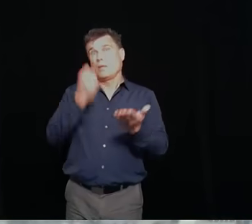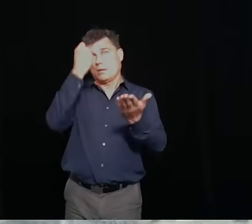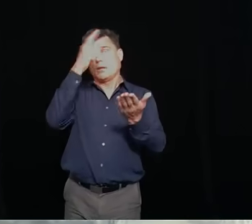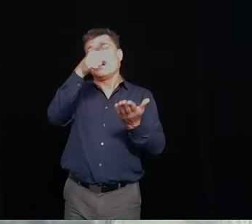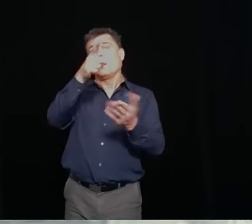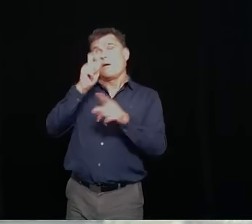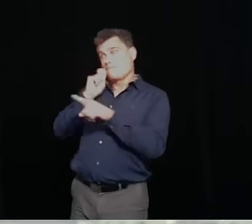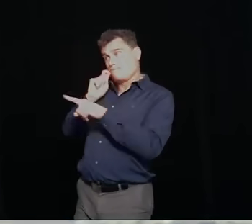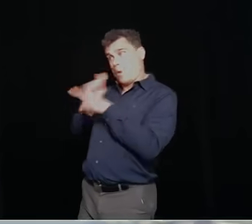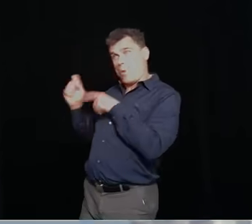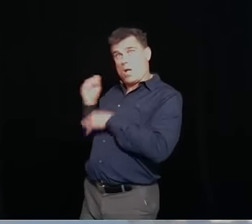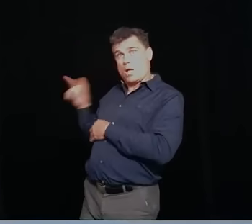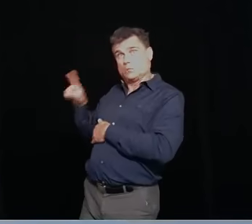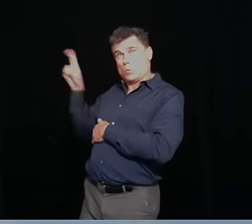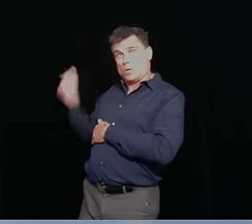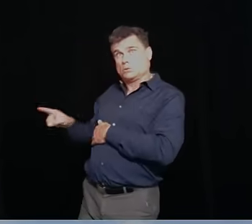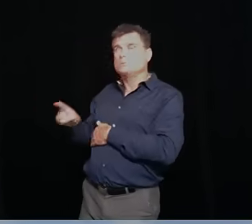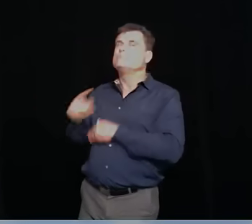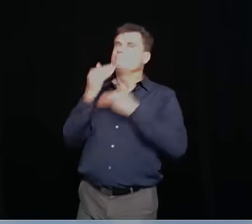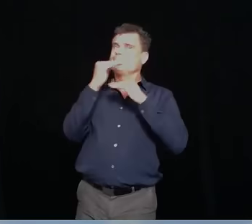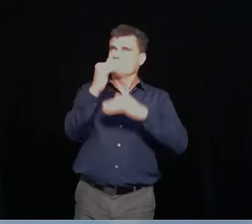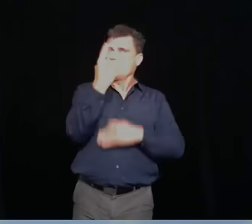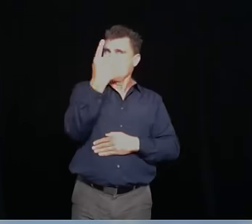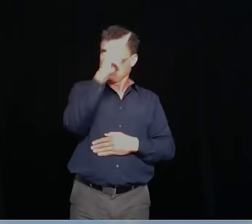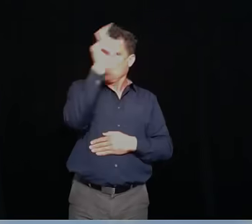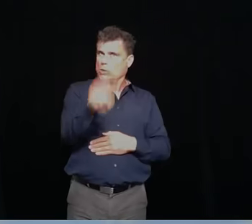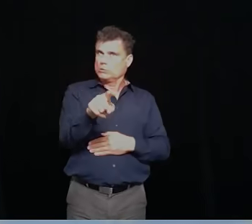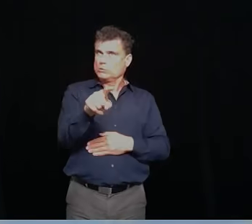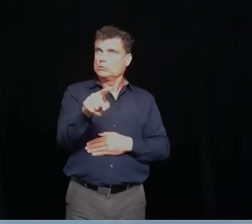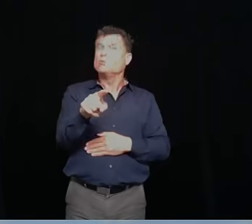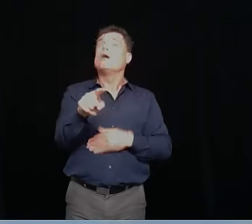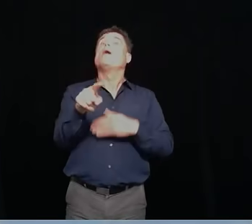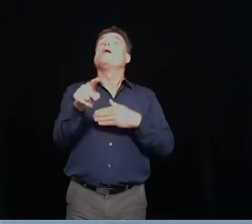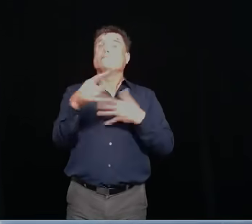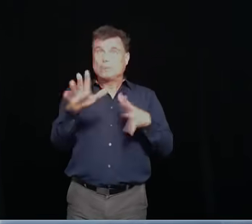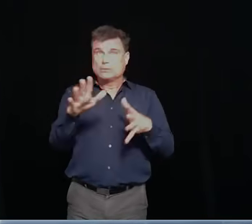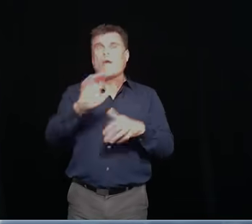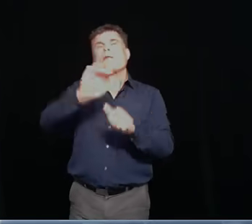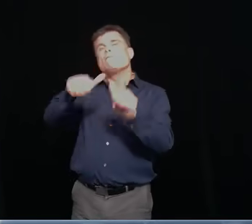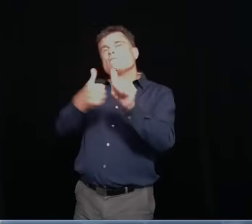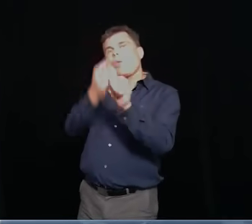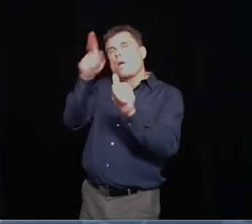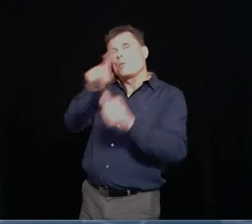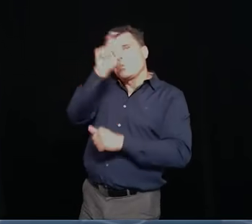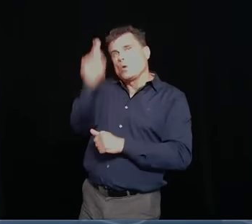July 23 and can be found@guv.bc.ca\surgical renewal. And with that